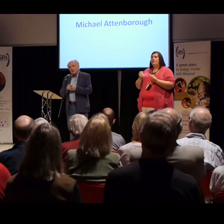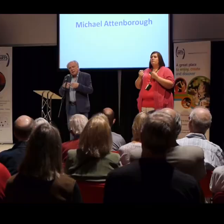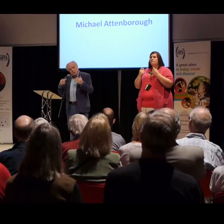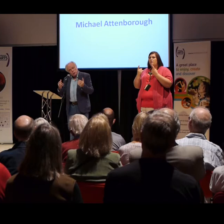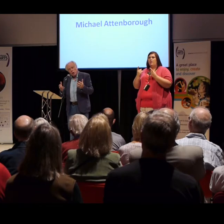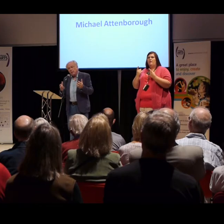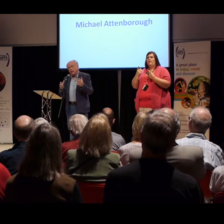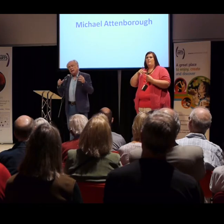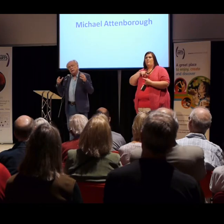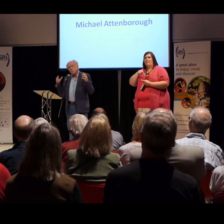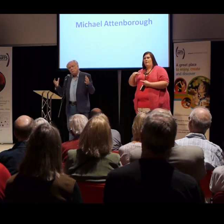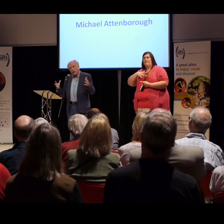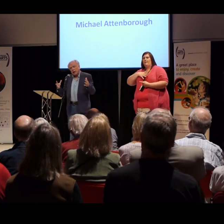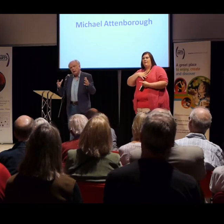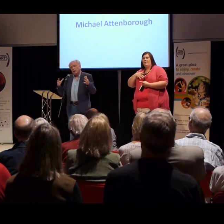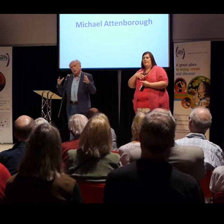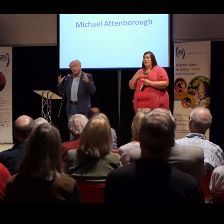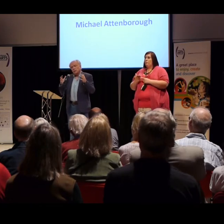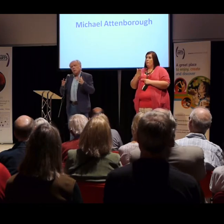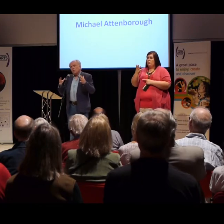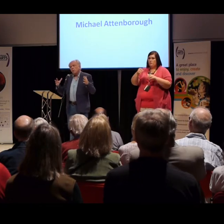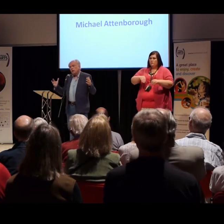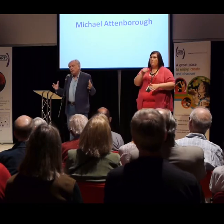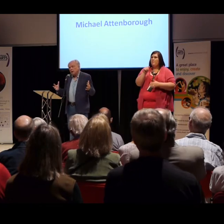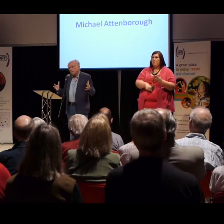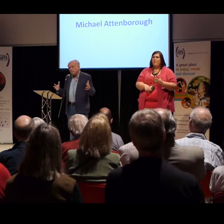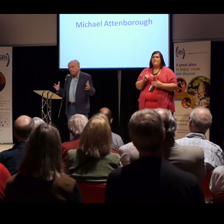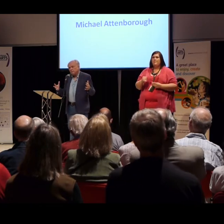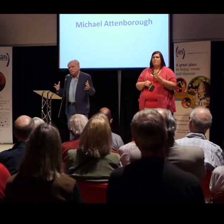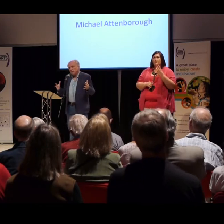But he would go in and he would buy three or four a year.